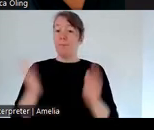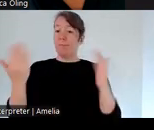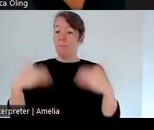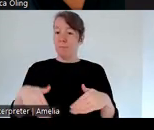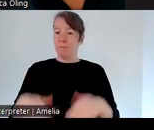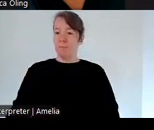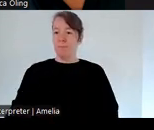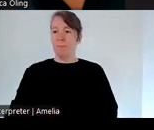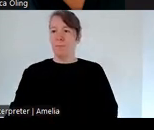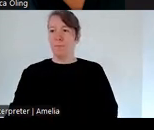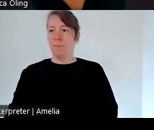Oh, Rebecca, next slide. Thanks.